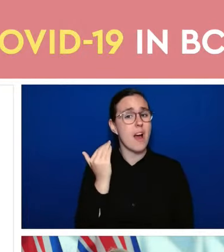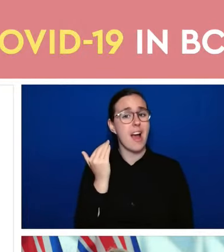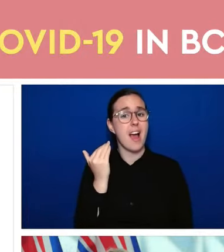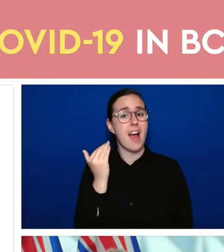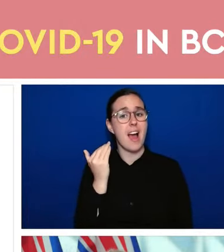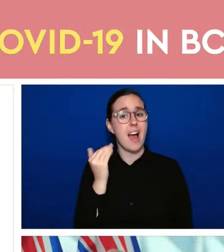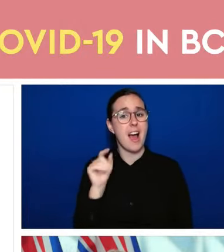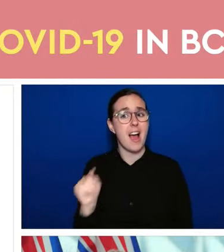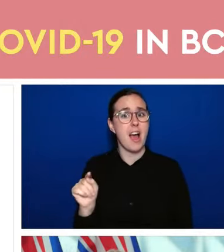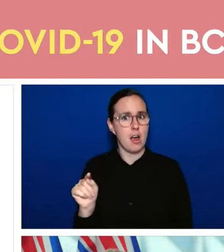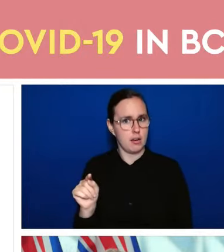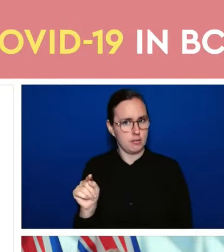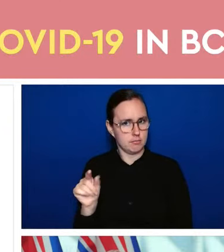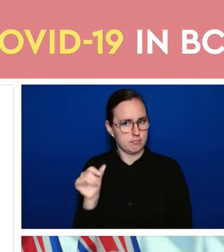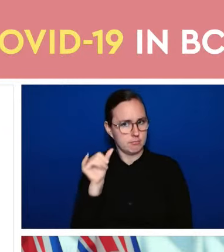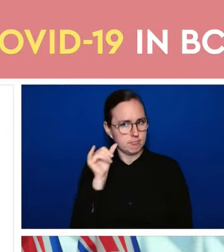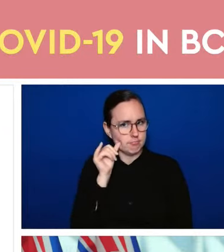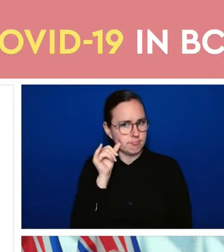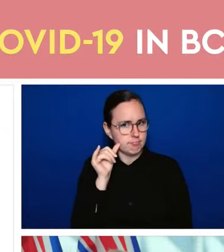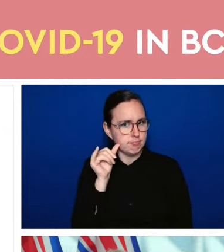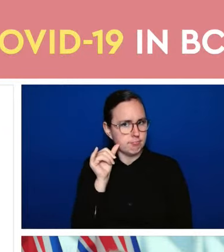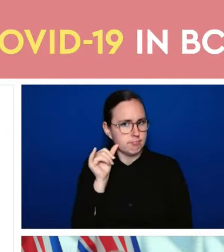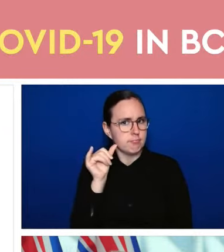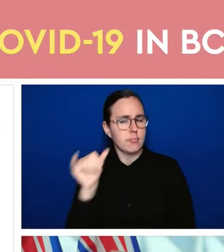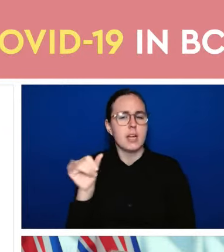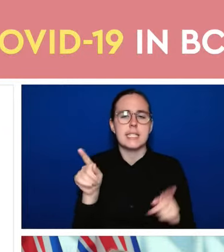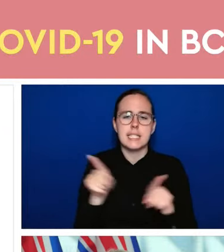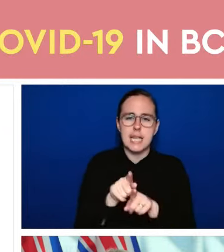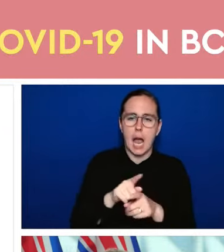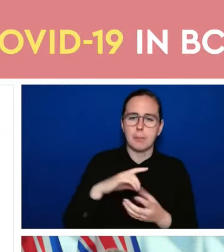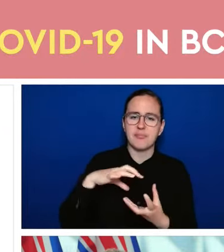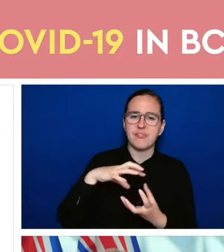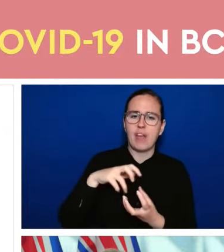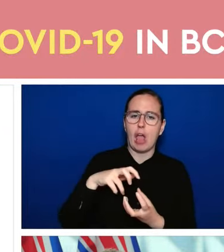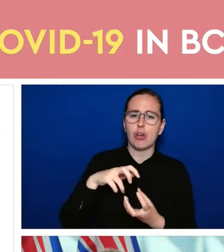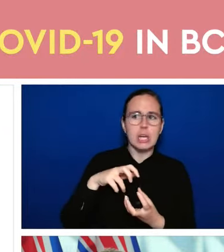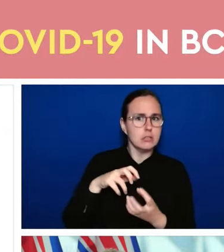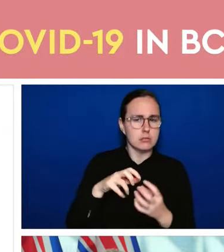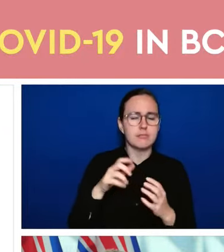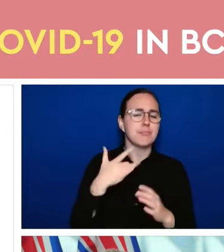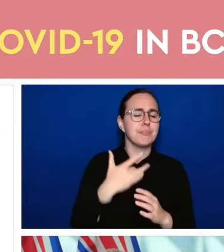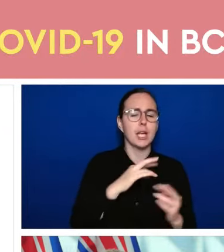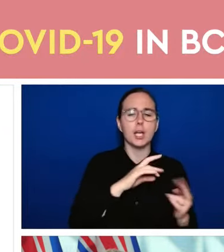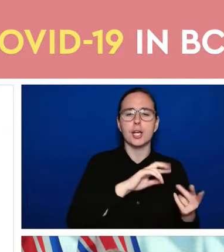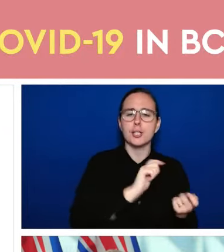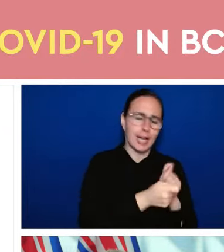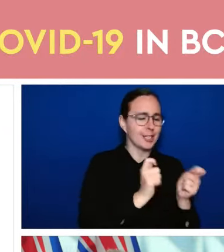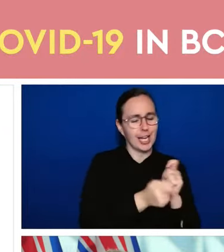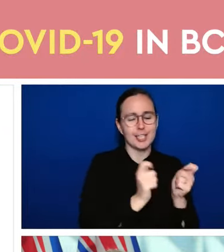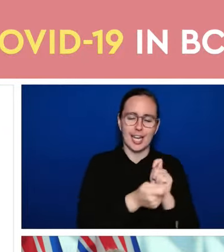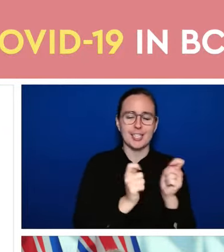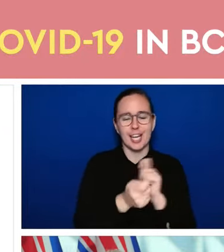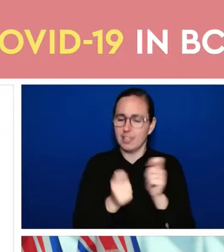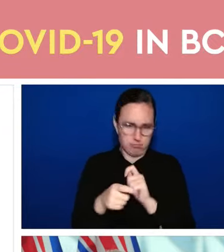variant that is causing on this and yes it has changed a little